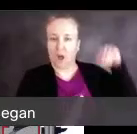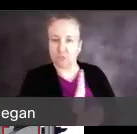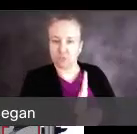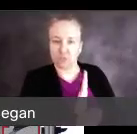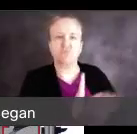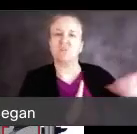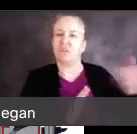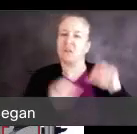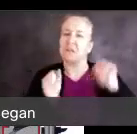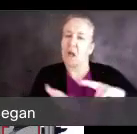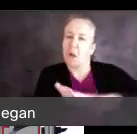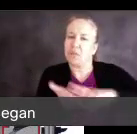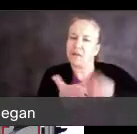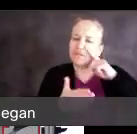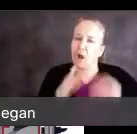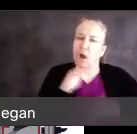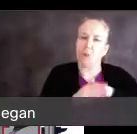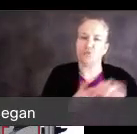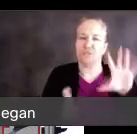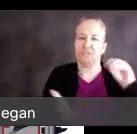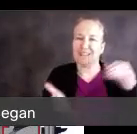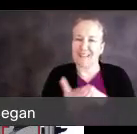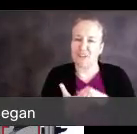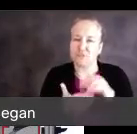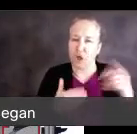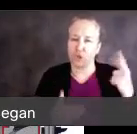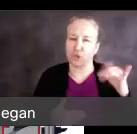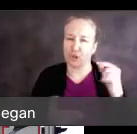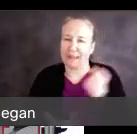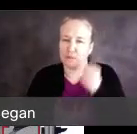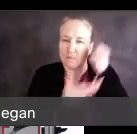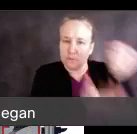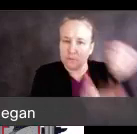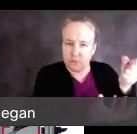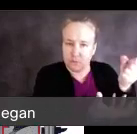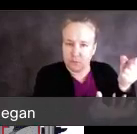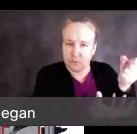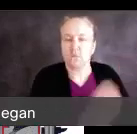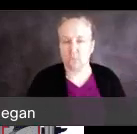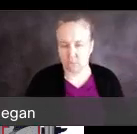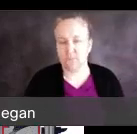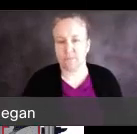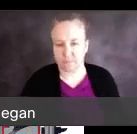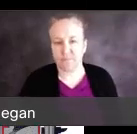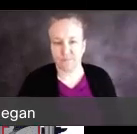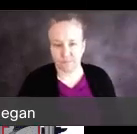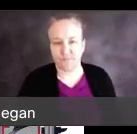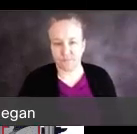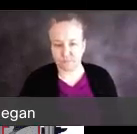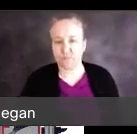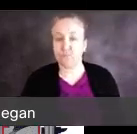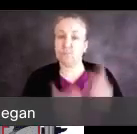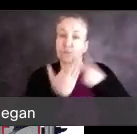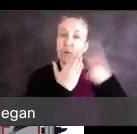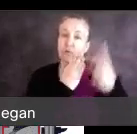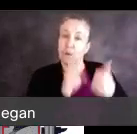for up to a $50,000 grant funding through this program. And this program is being funded